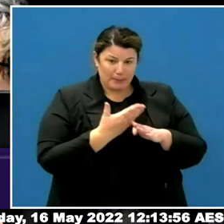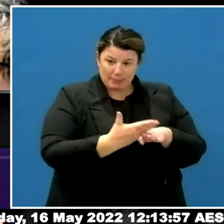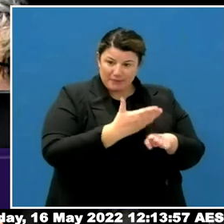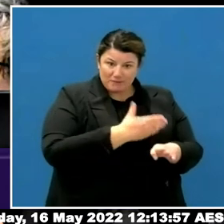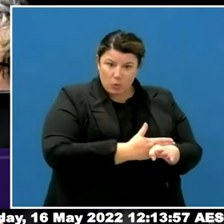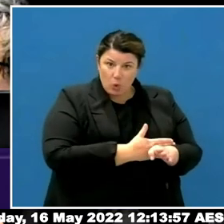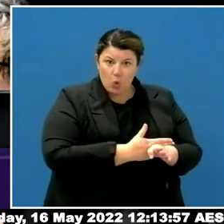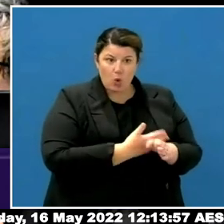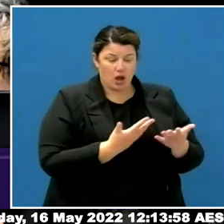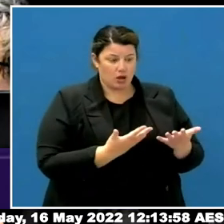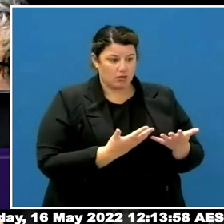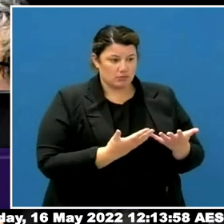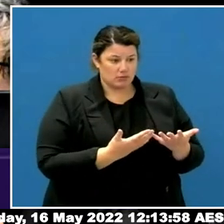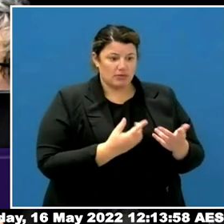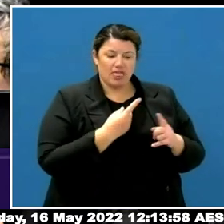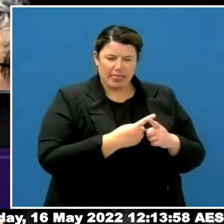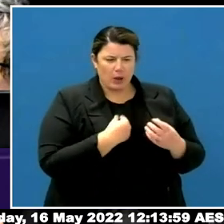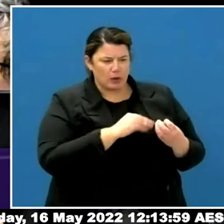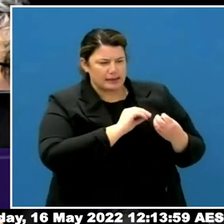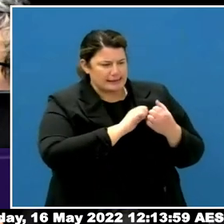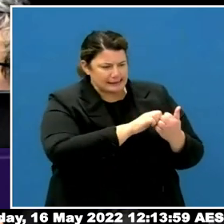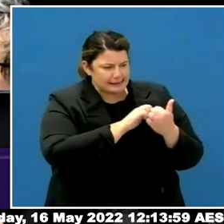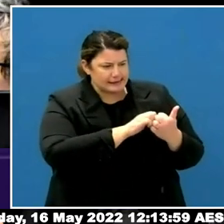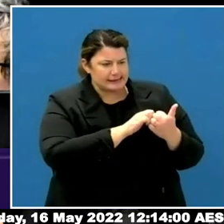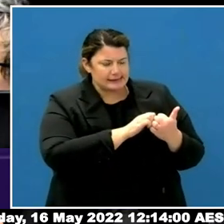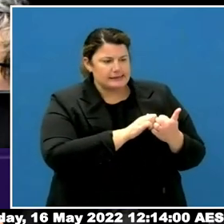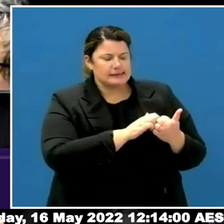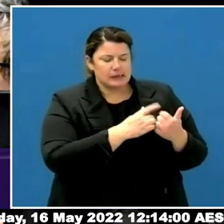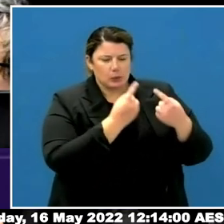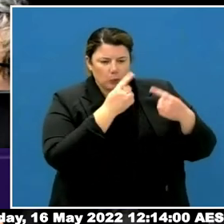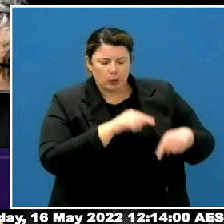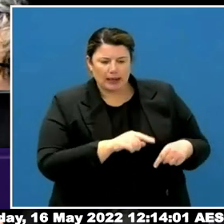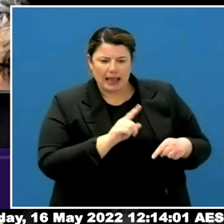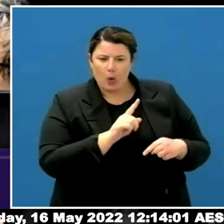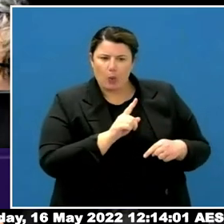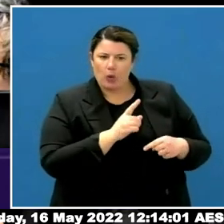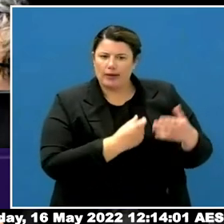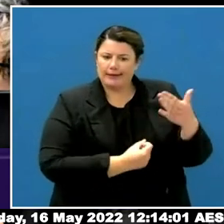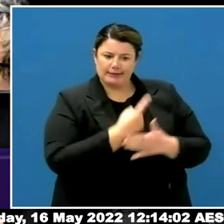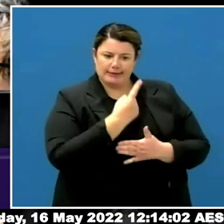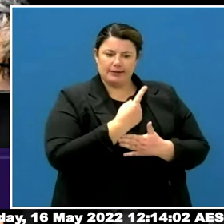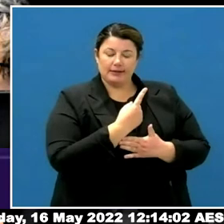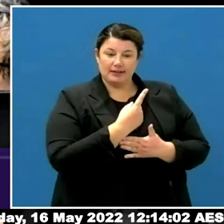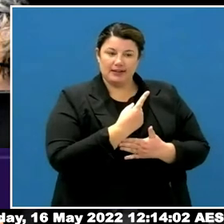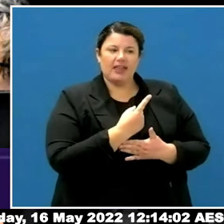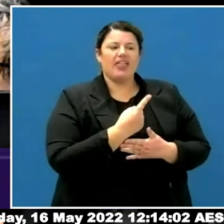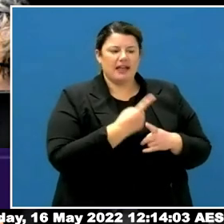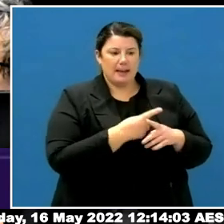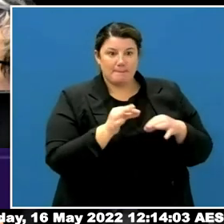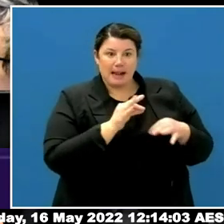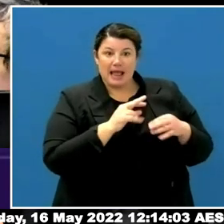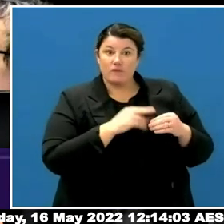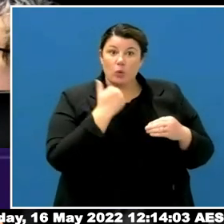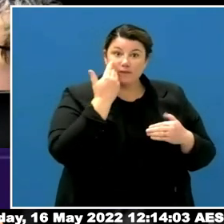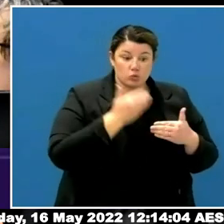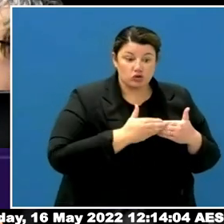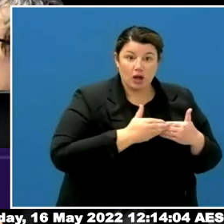the meltdown and then we'd accordingly deal with how we could put things into the structures so it didn't happen again.